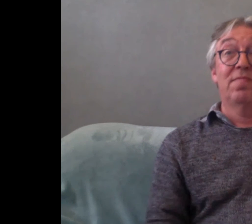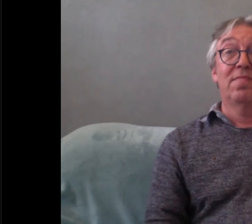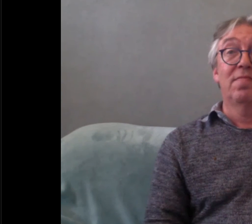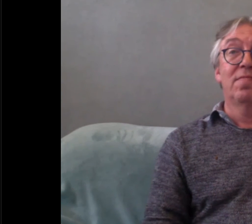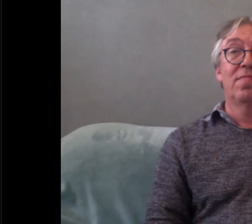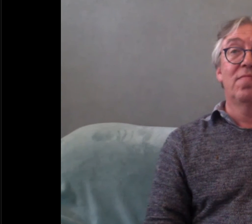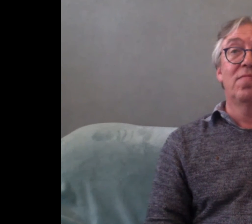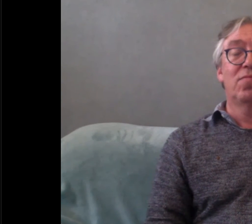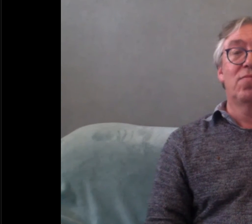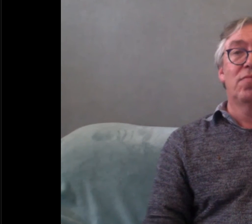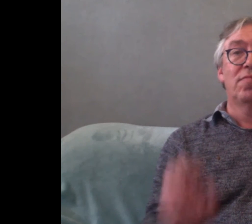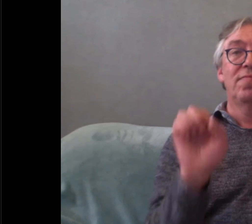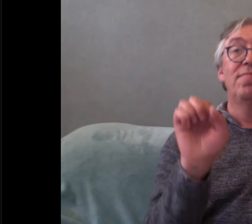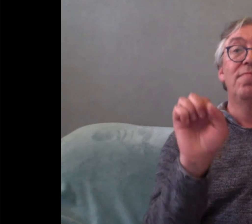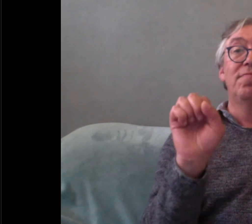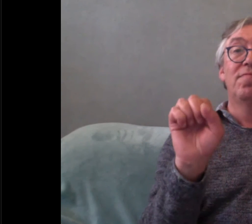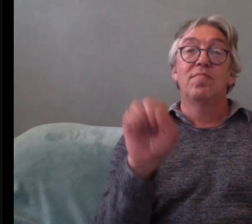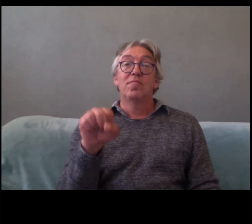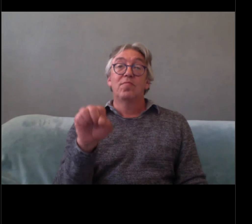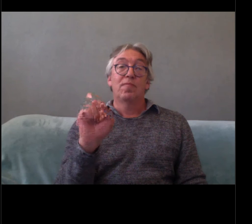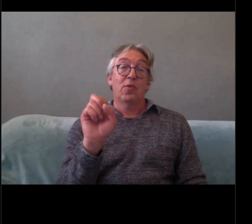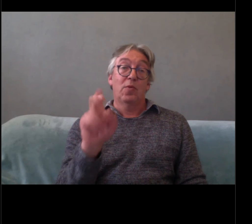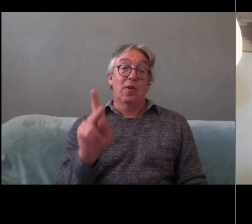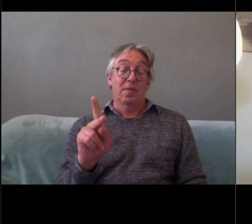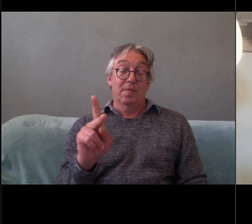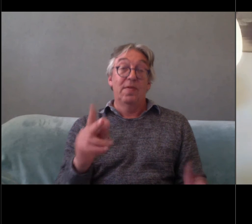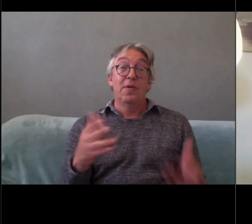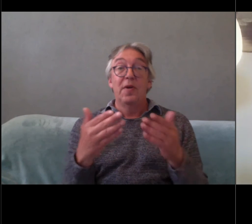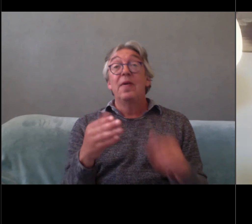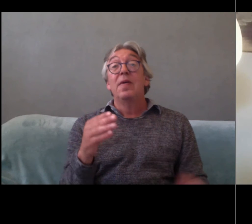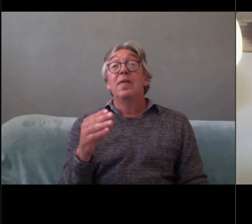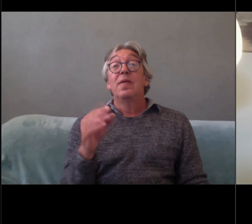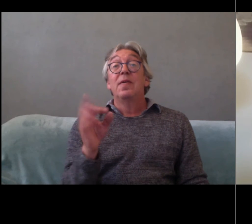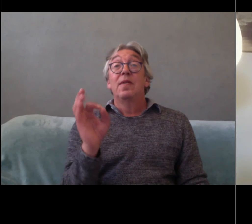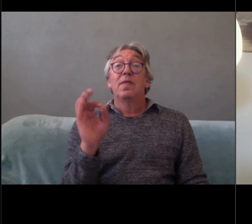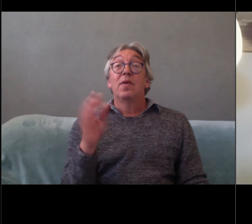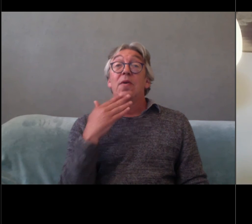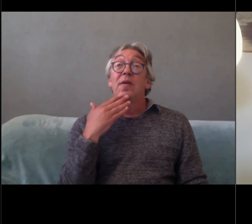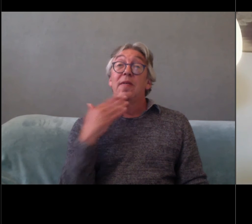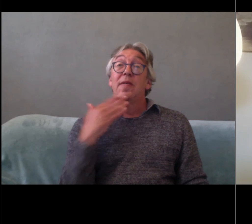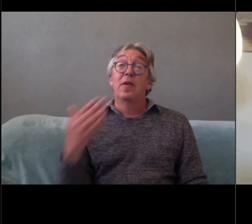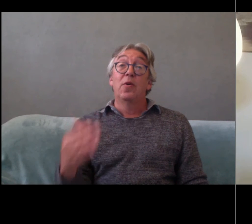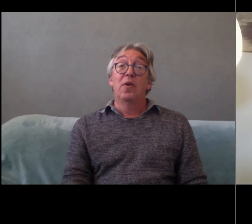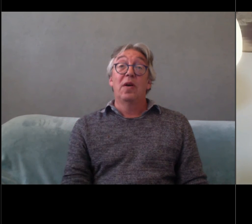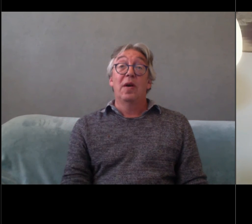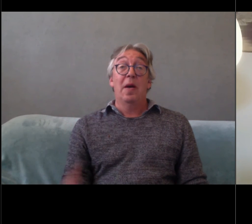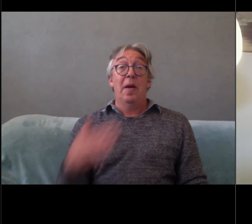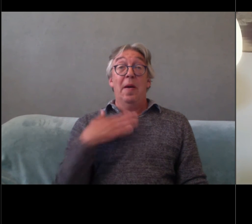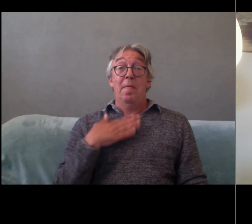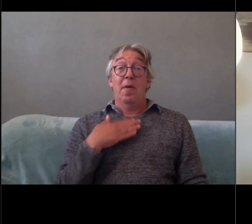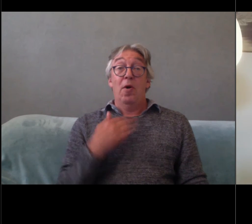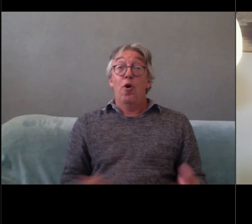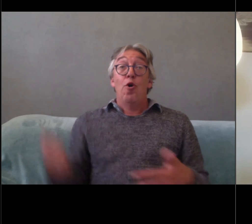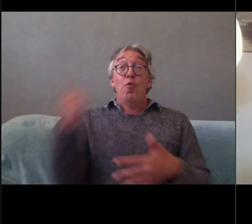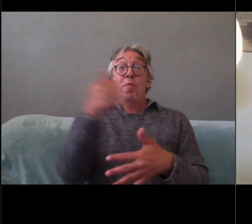Yes. Okay. Thank you, Javier. My priority is almost a dream, I can say.